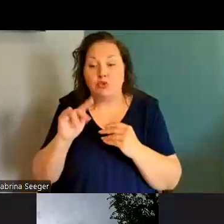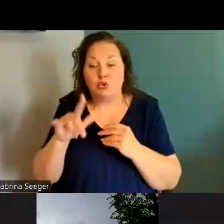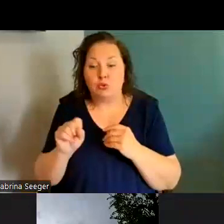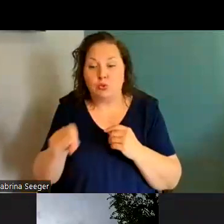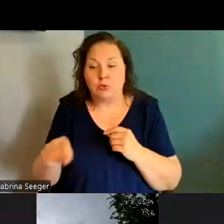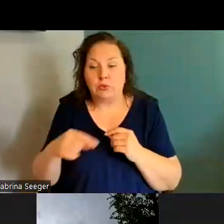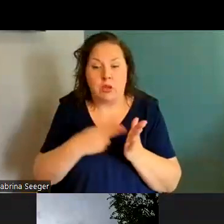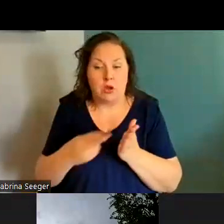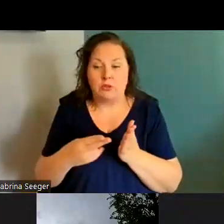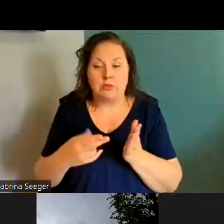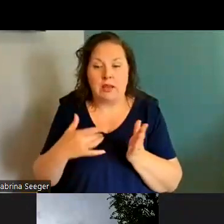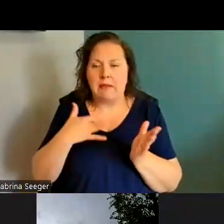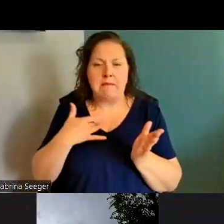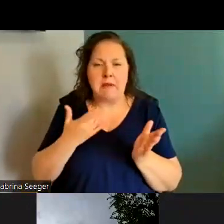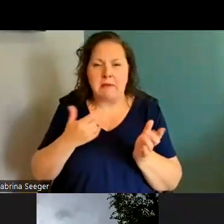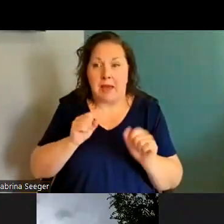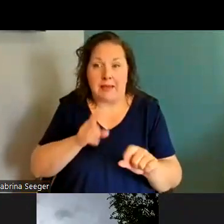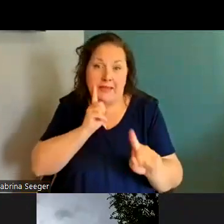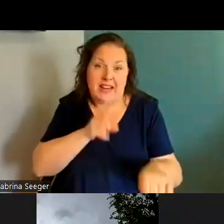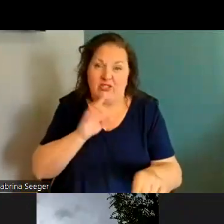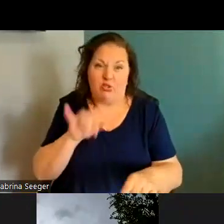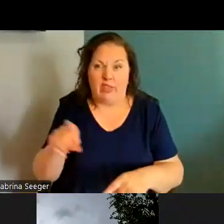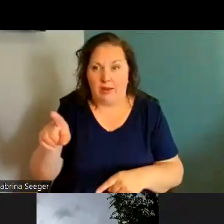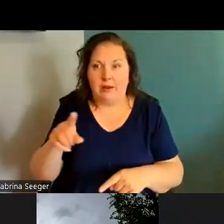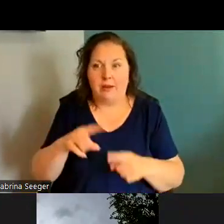don't feel like I can answer this question. And this is one I'd like to bring back to my team,